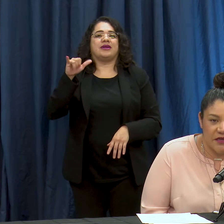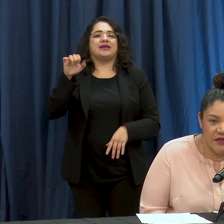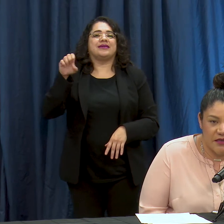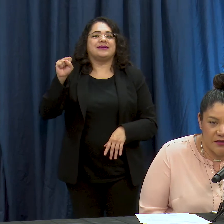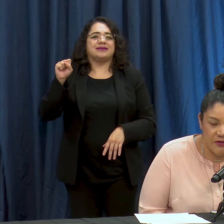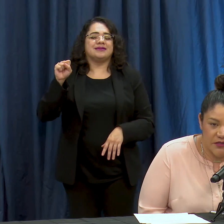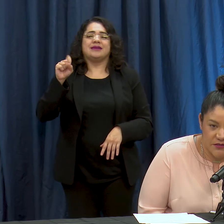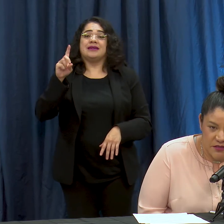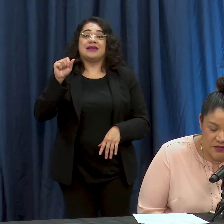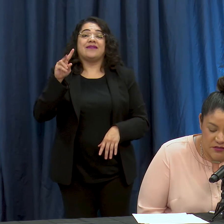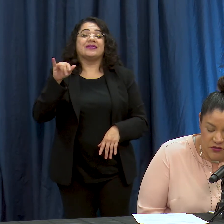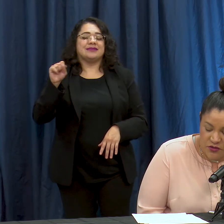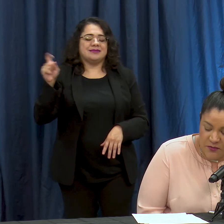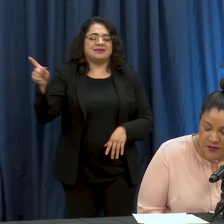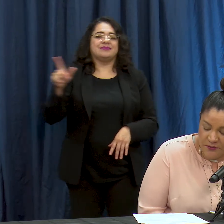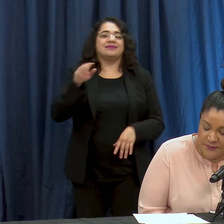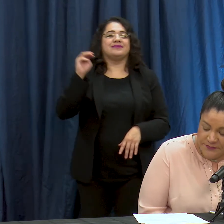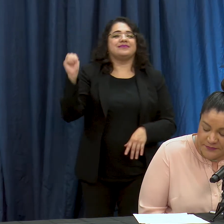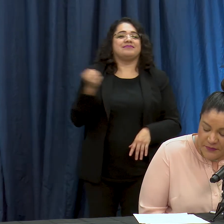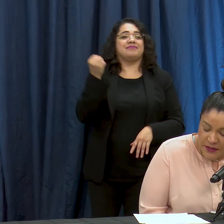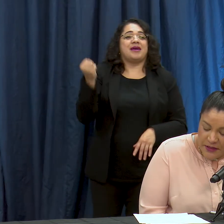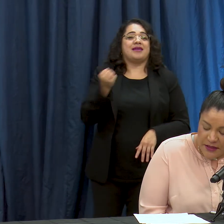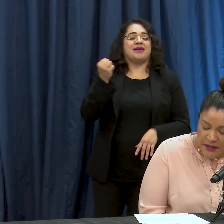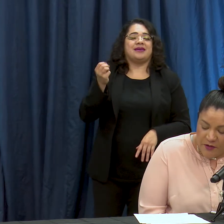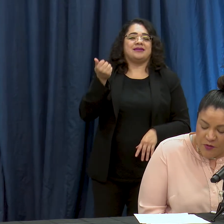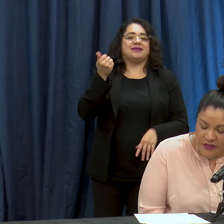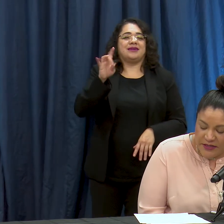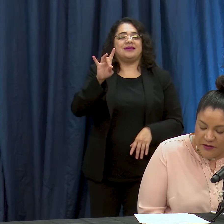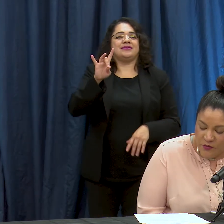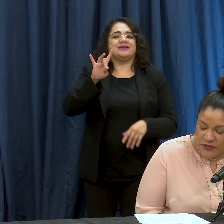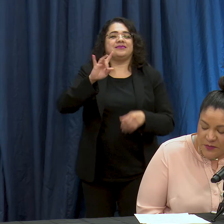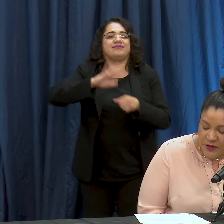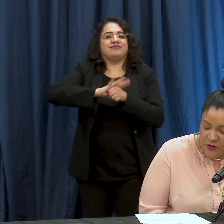tarde el lunes dis yo chode mio quiero comenzar como siempre con